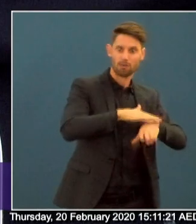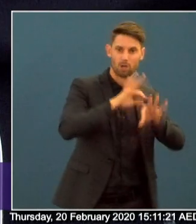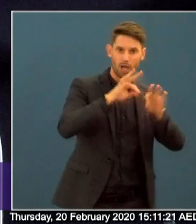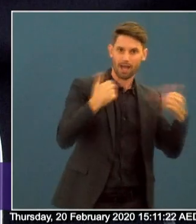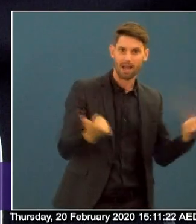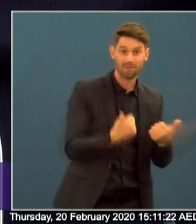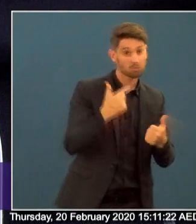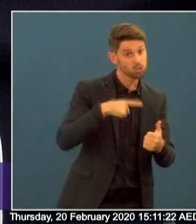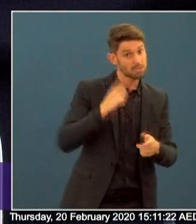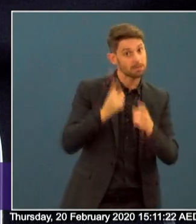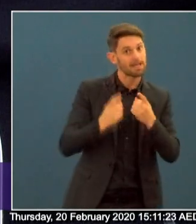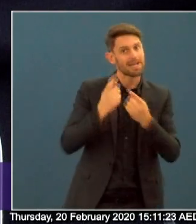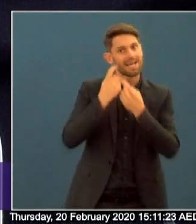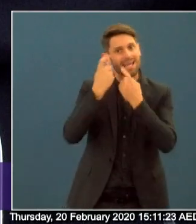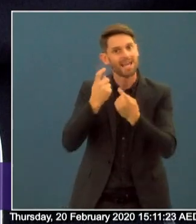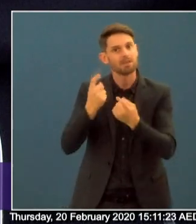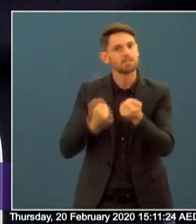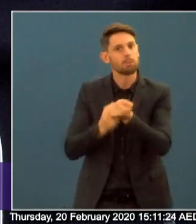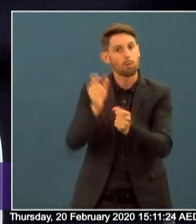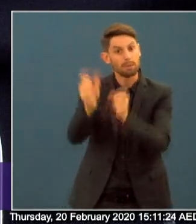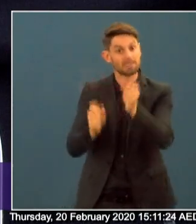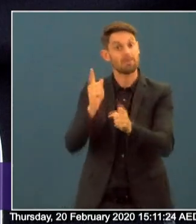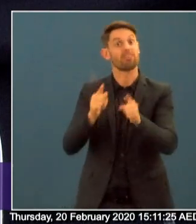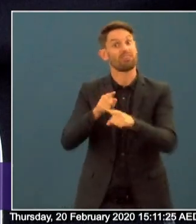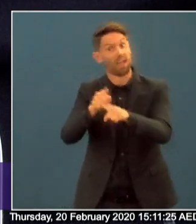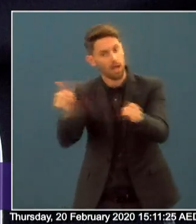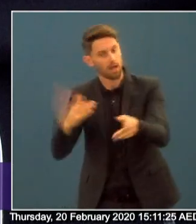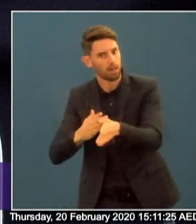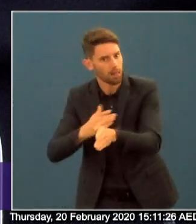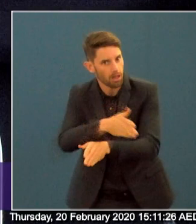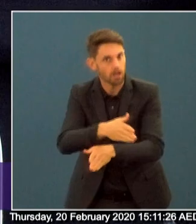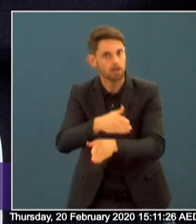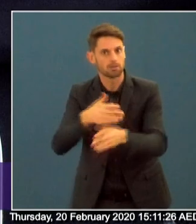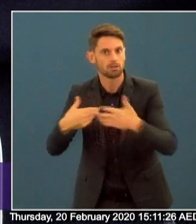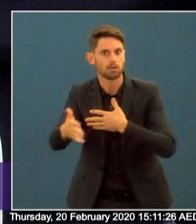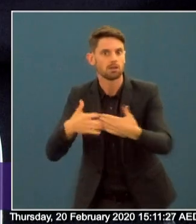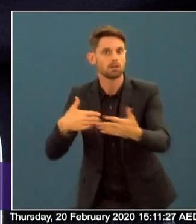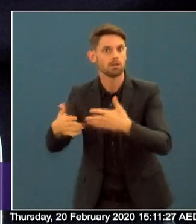The health system has a responsibility for making sure it's accessible for people with intellectual disability,